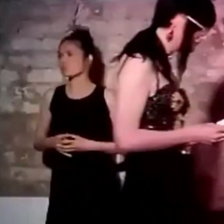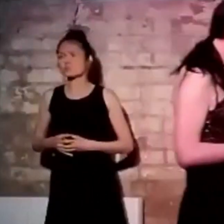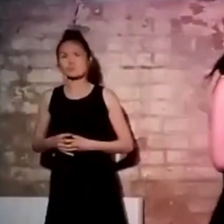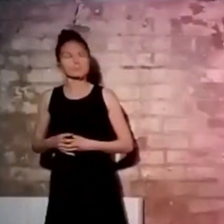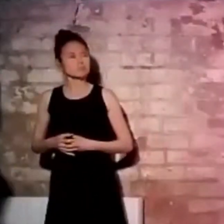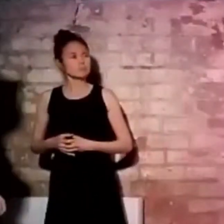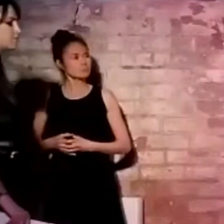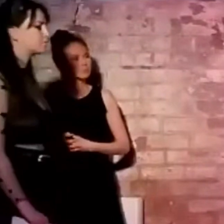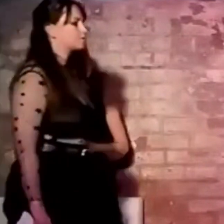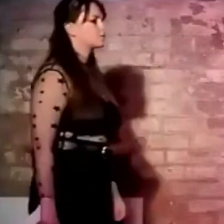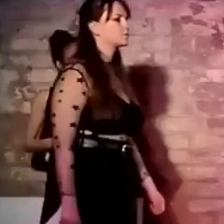MUFFLED SOUNDS